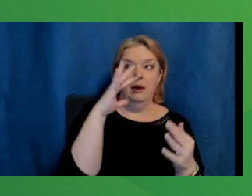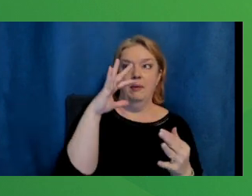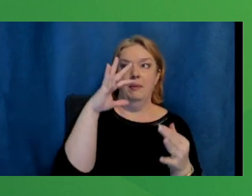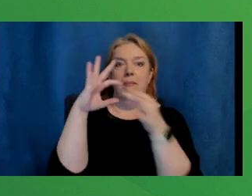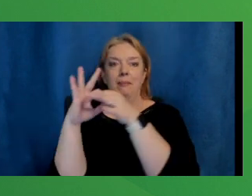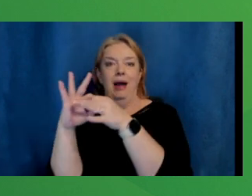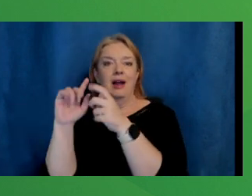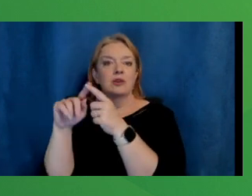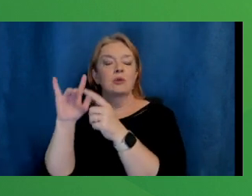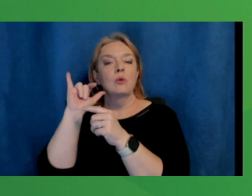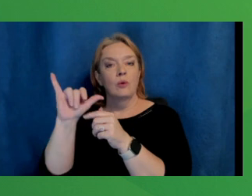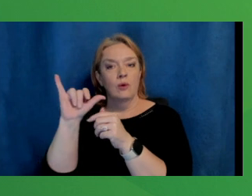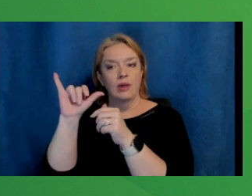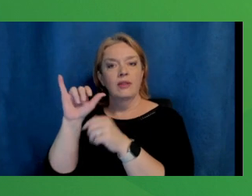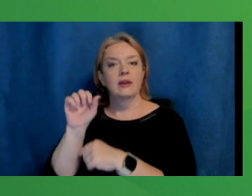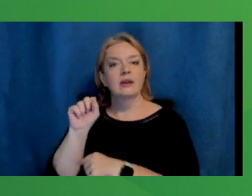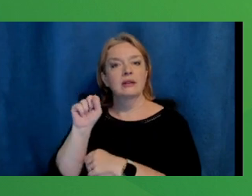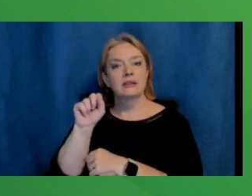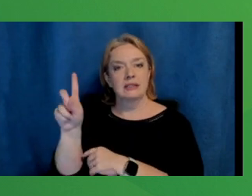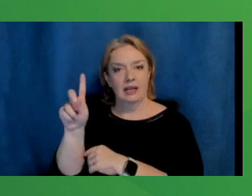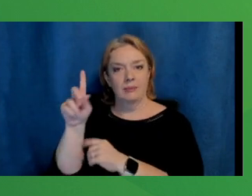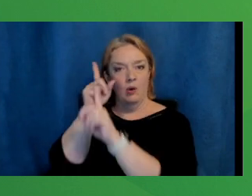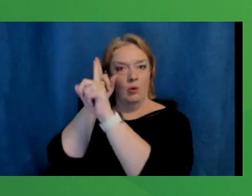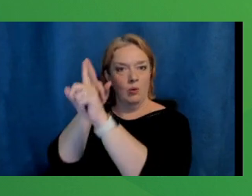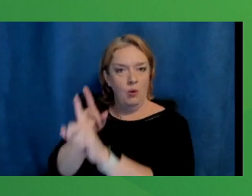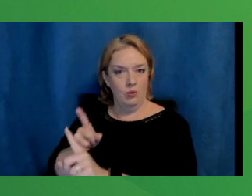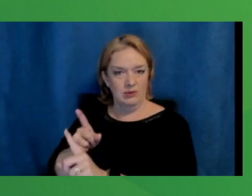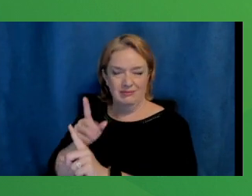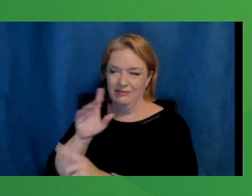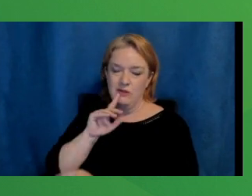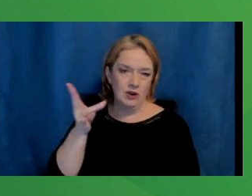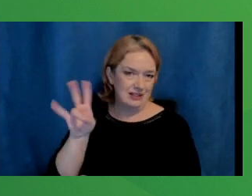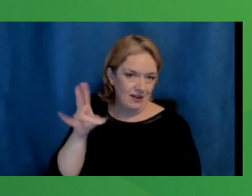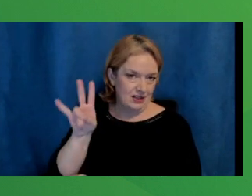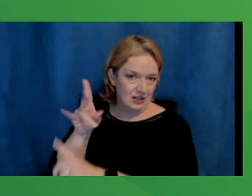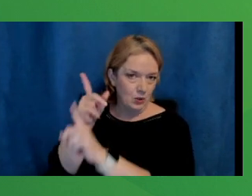the sustainable development goals, there are 17 of them and the students had to identify